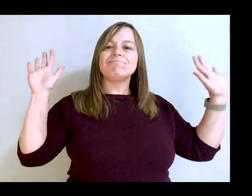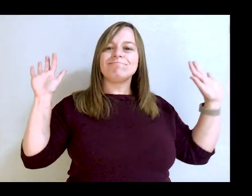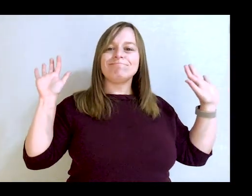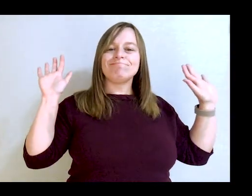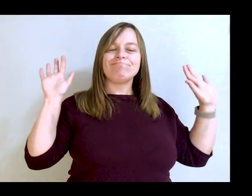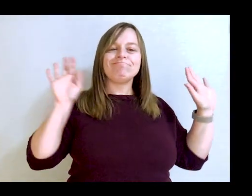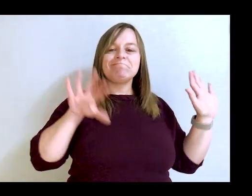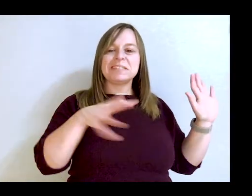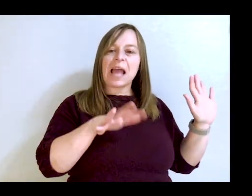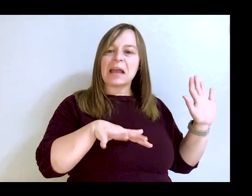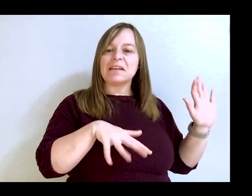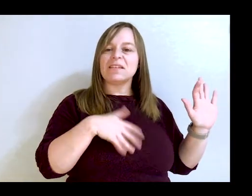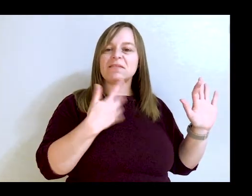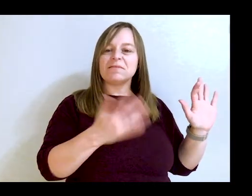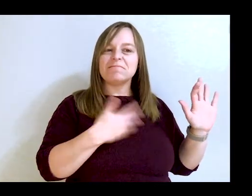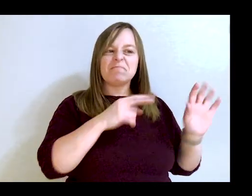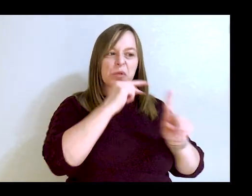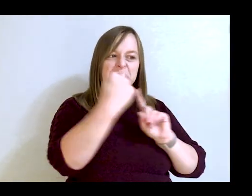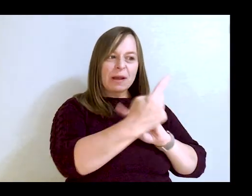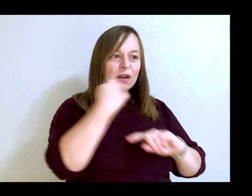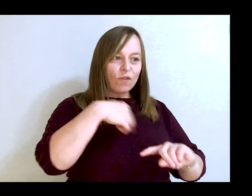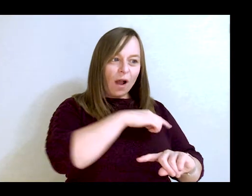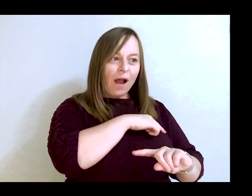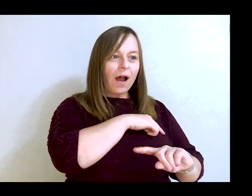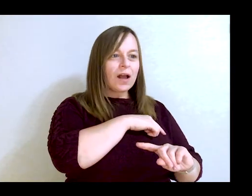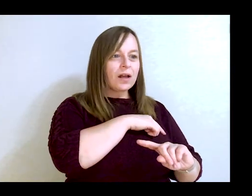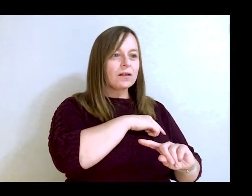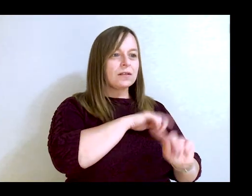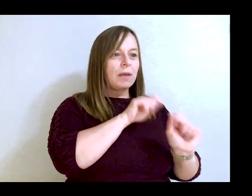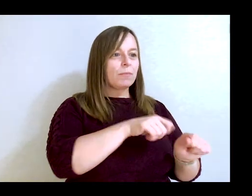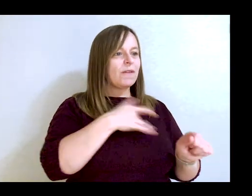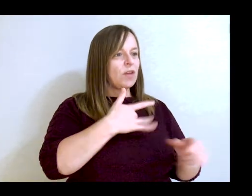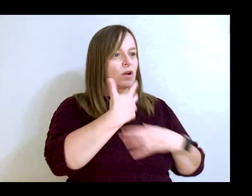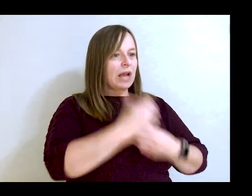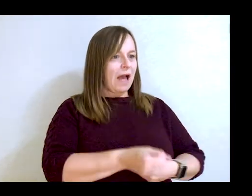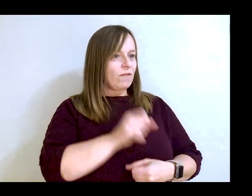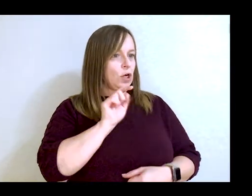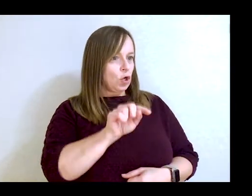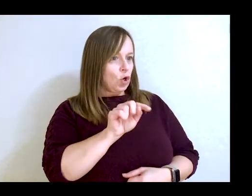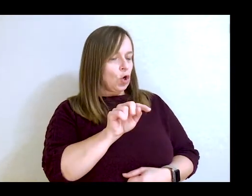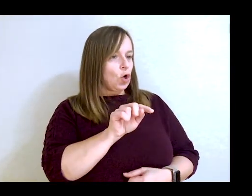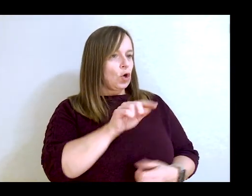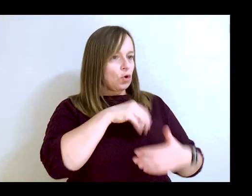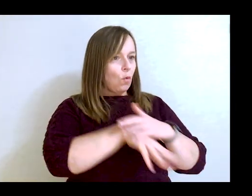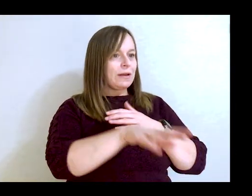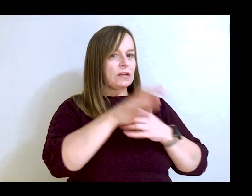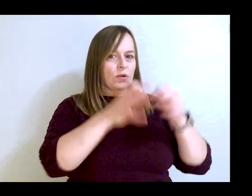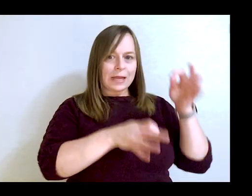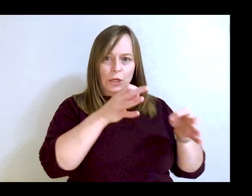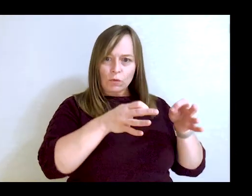kind of perspective for us to be able to feel confident going into that hearing.